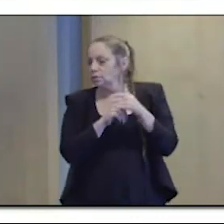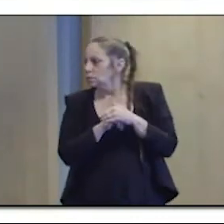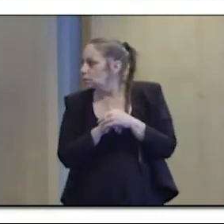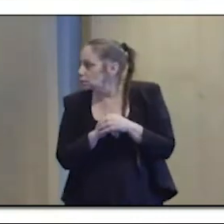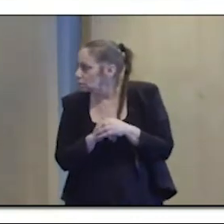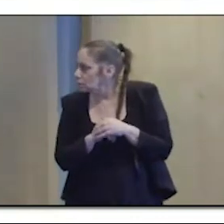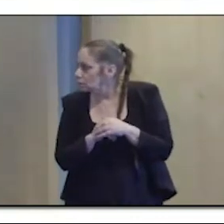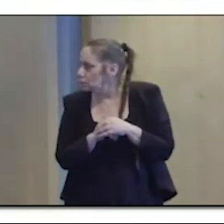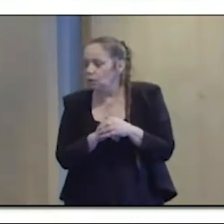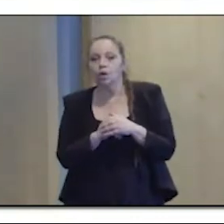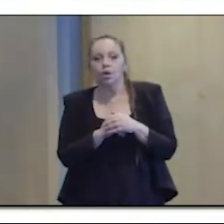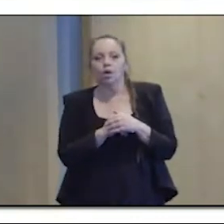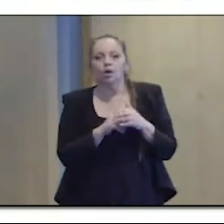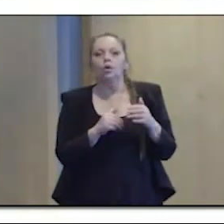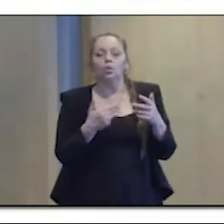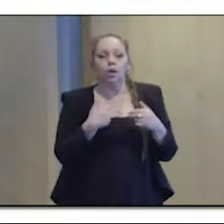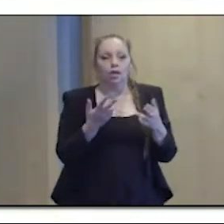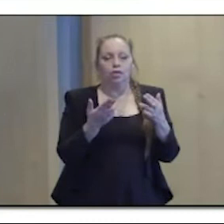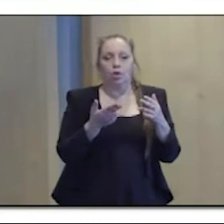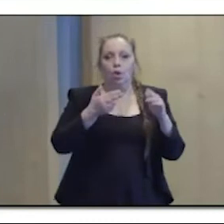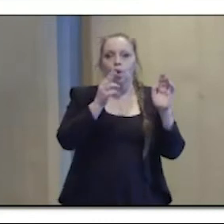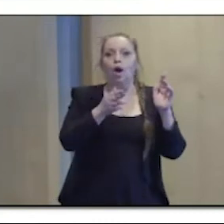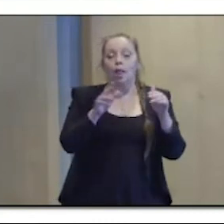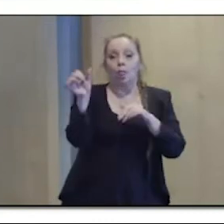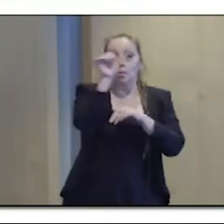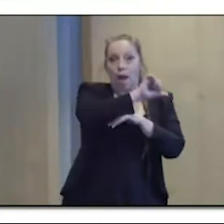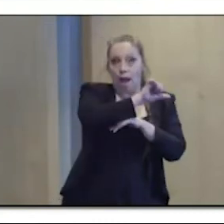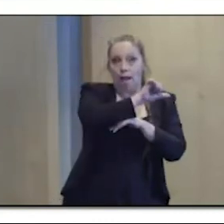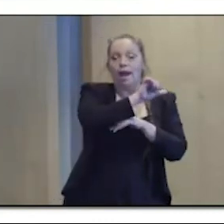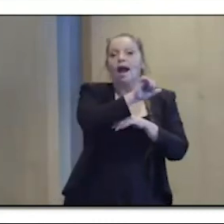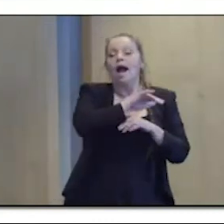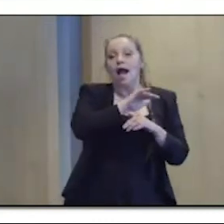the northern high northern latitudes at the back, and high southern latitudes so if you